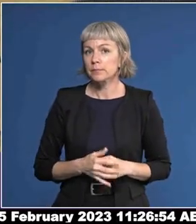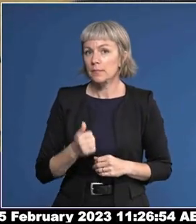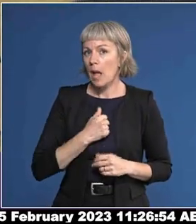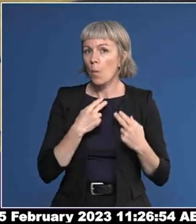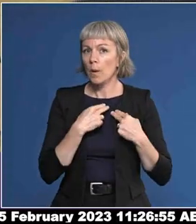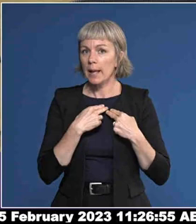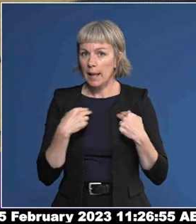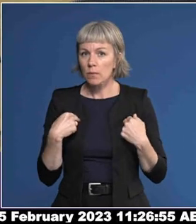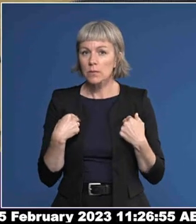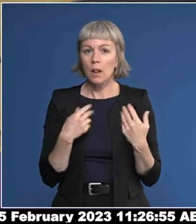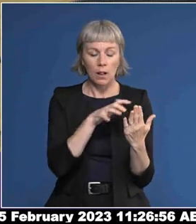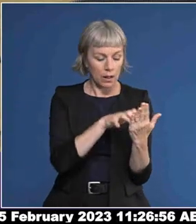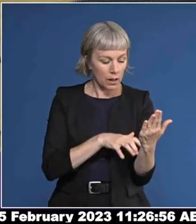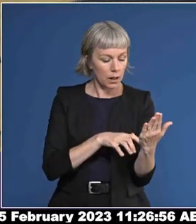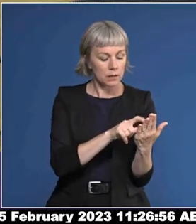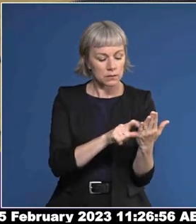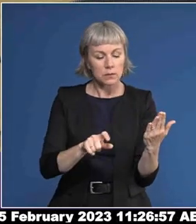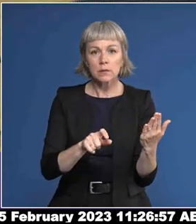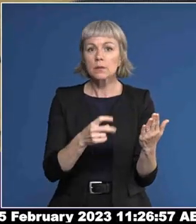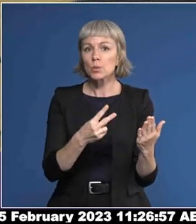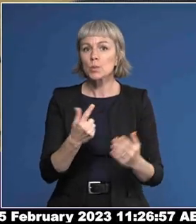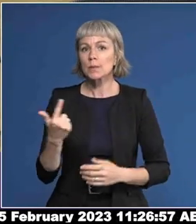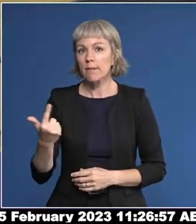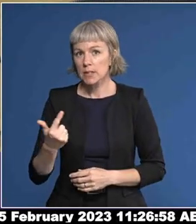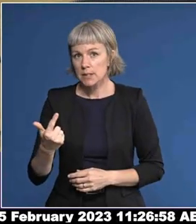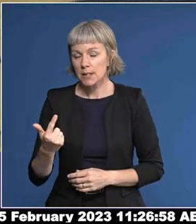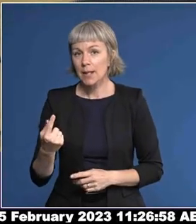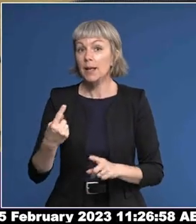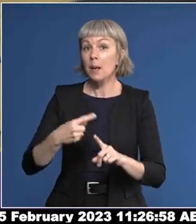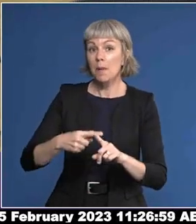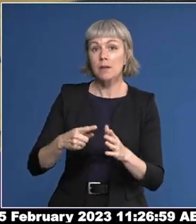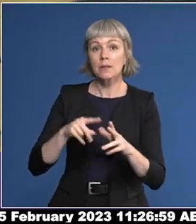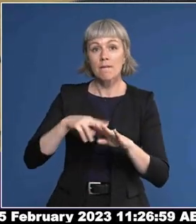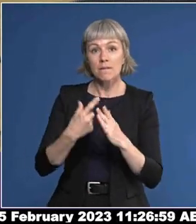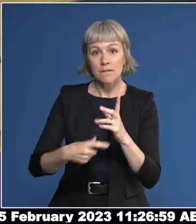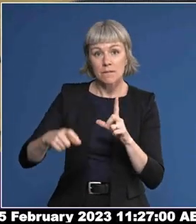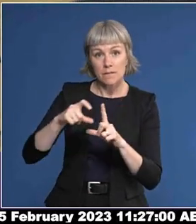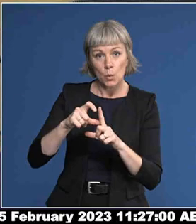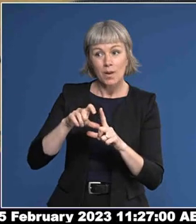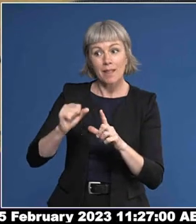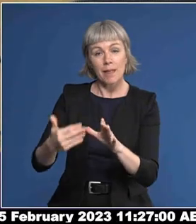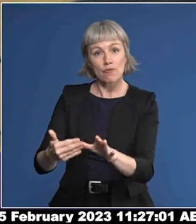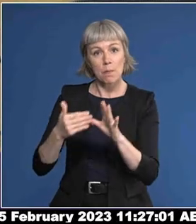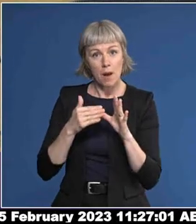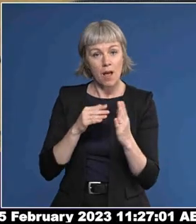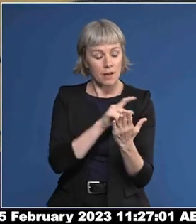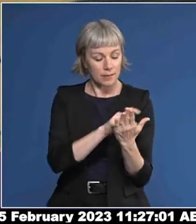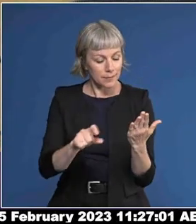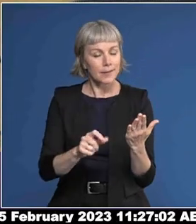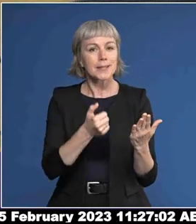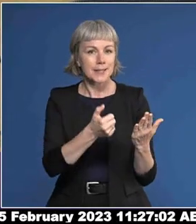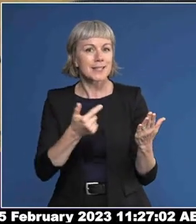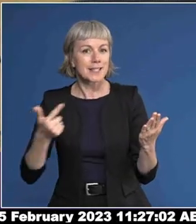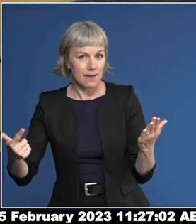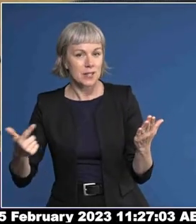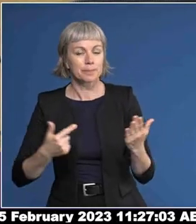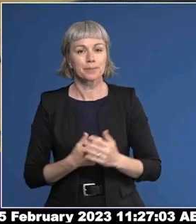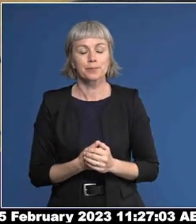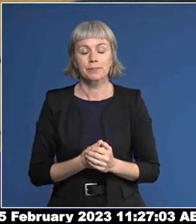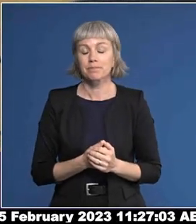217. And in Afford's submissions in response at paragraph 67, you indicated that you